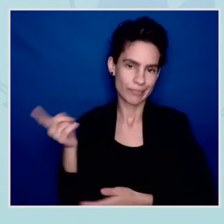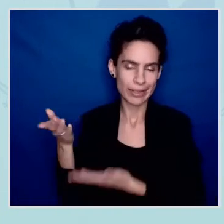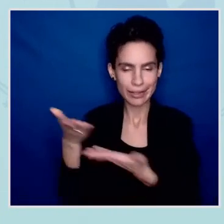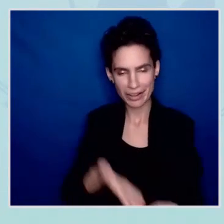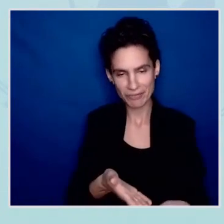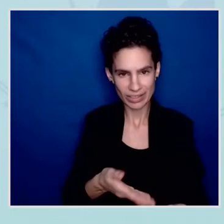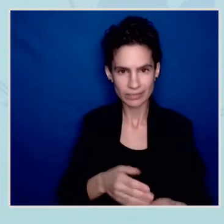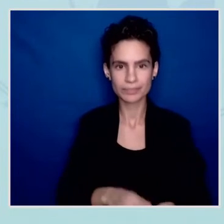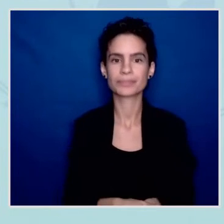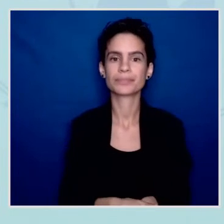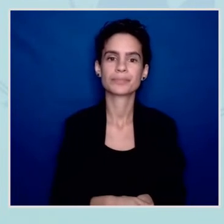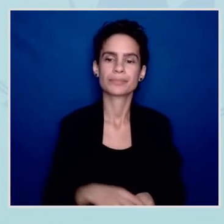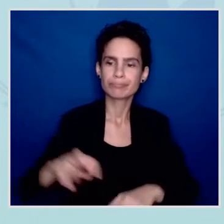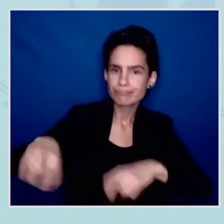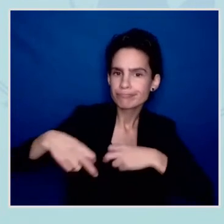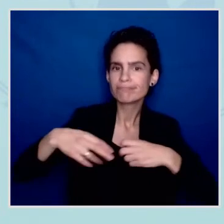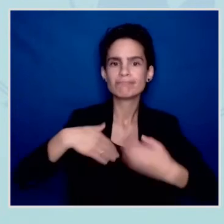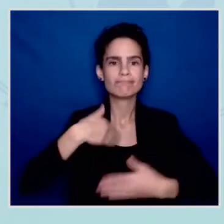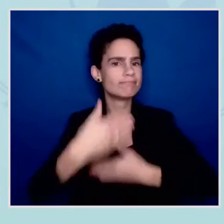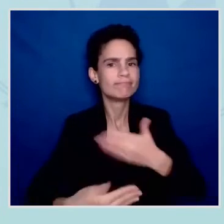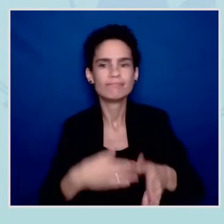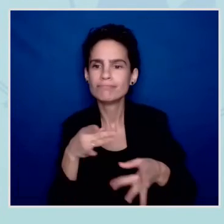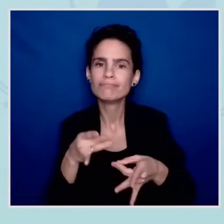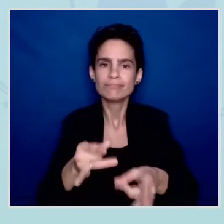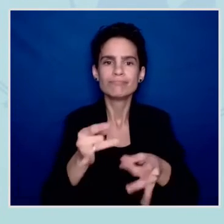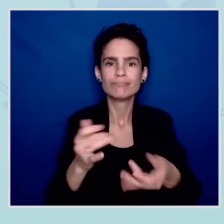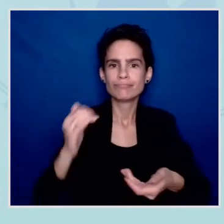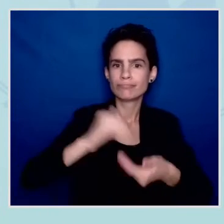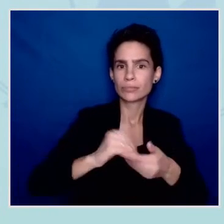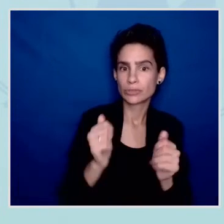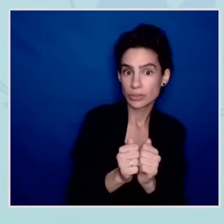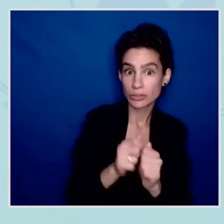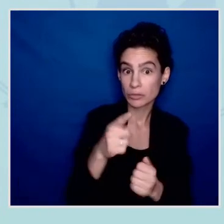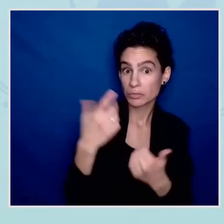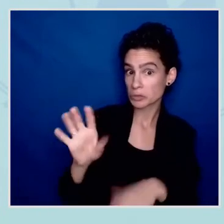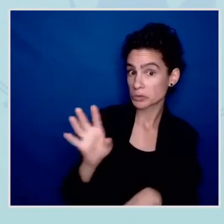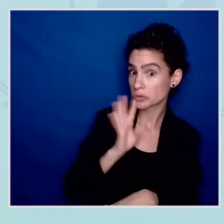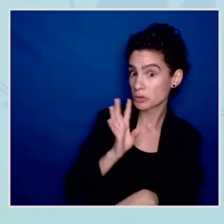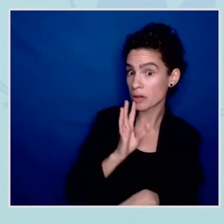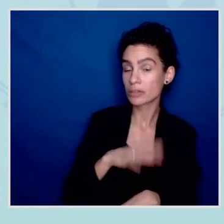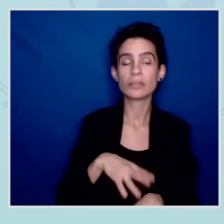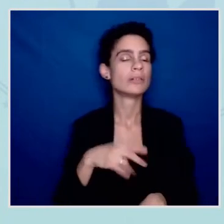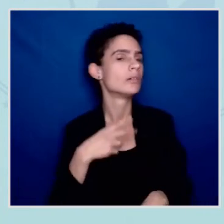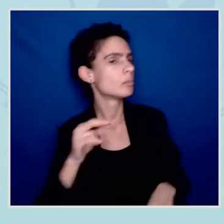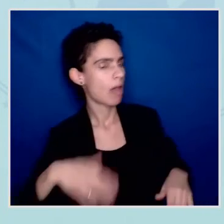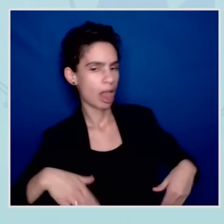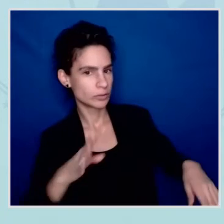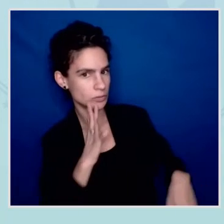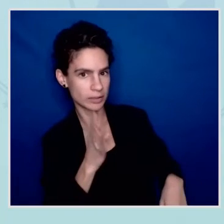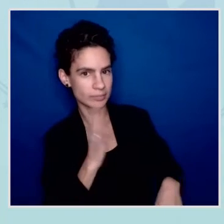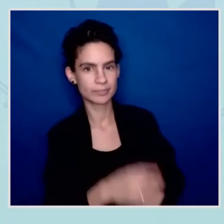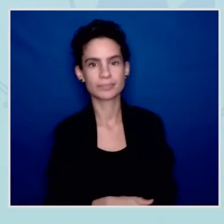MAINTAINED. AND SO, IF THE VICE PRESIDENT IS WELCOME TO COME, WE WOULD BE